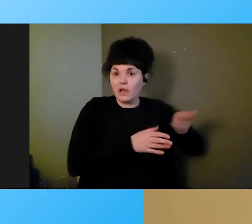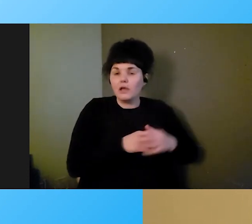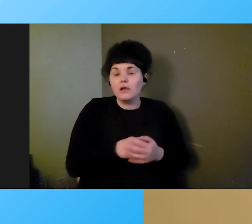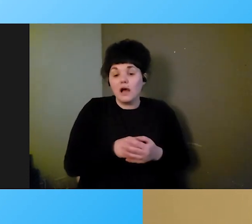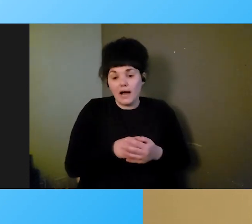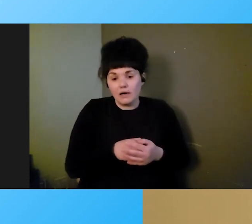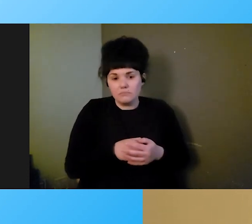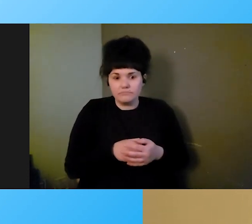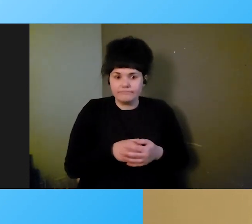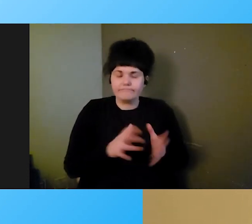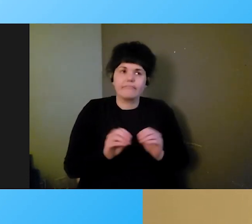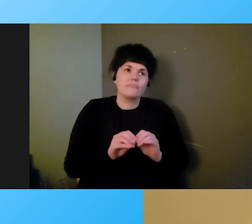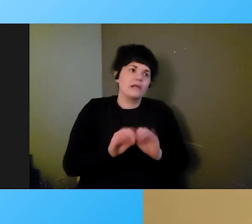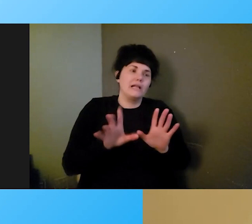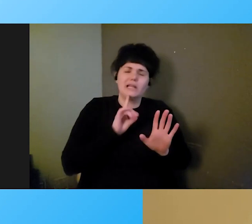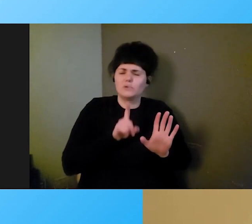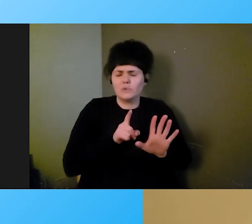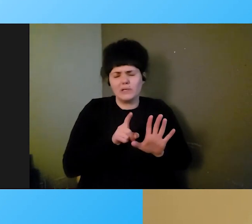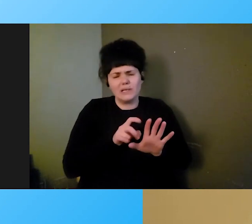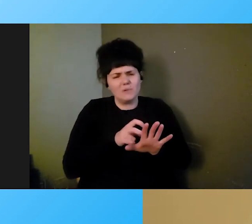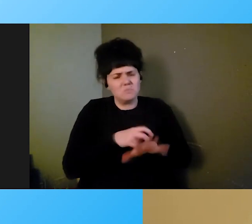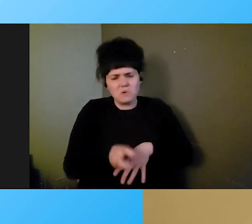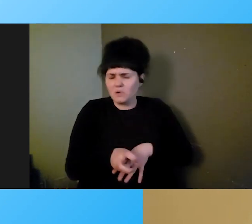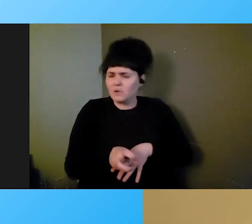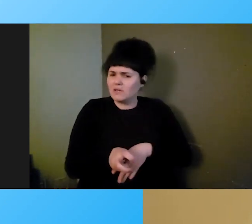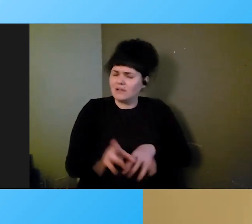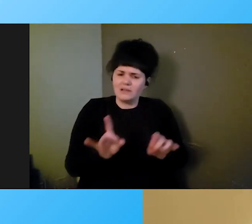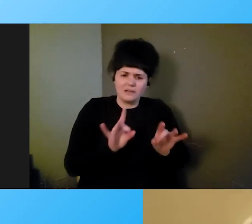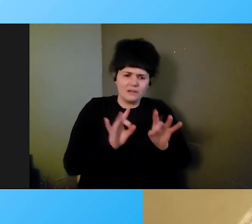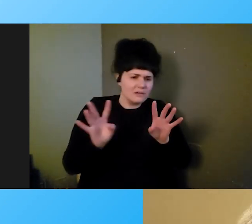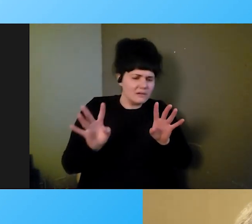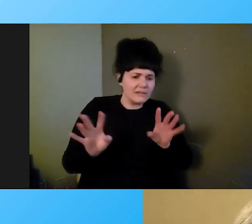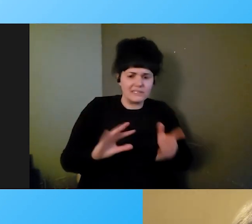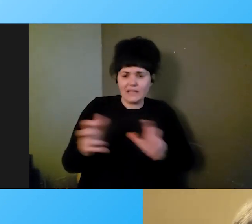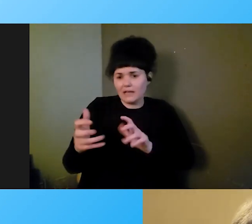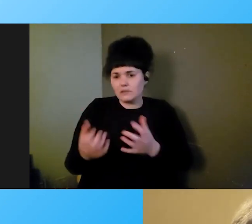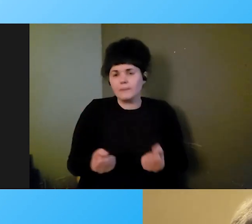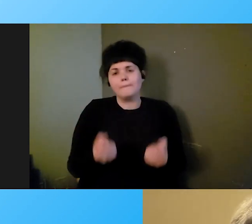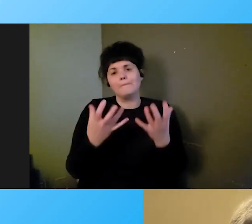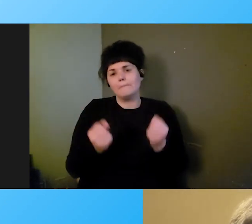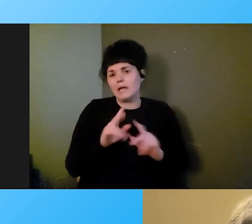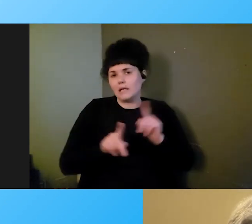grueling disaster. You know, we lost a million lives.